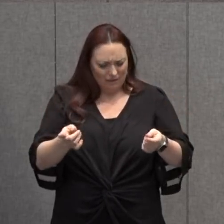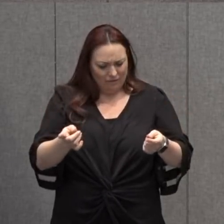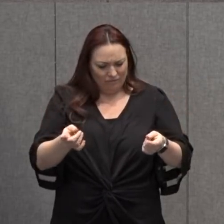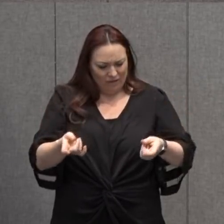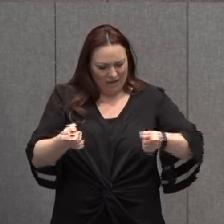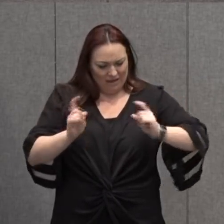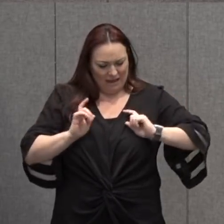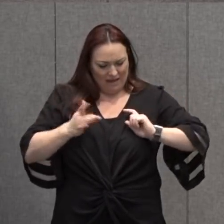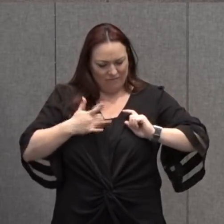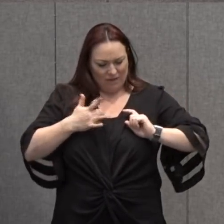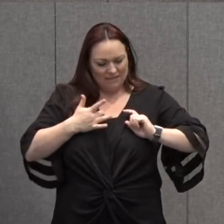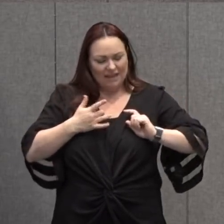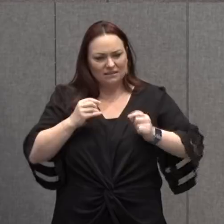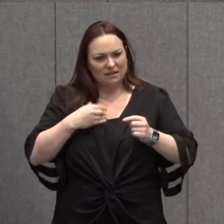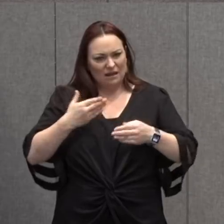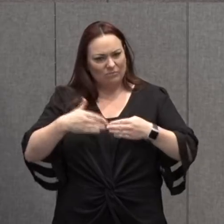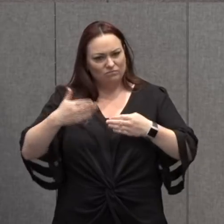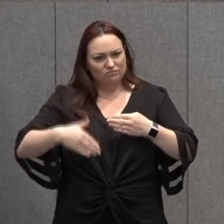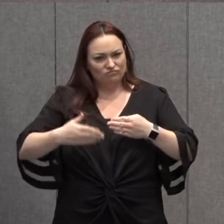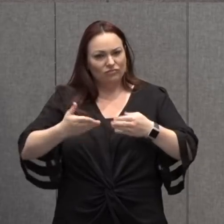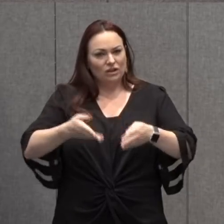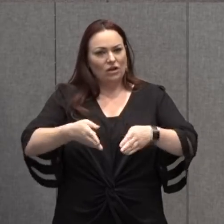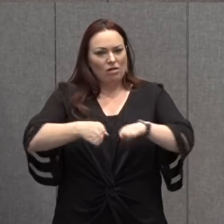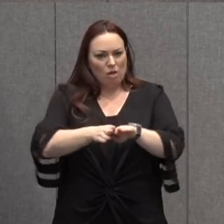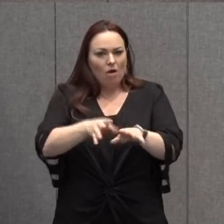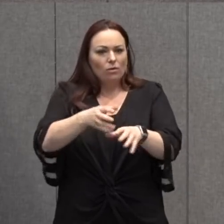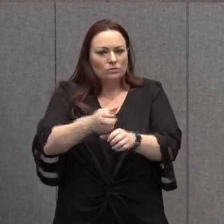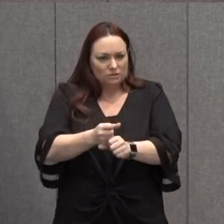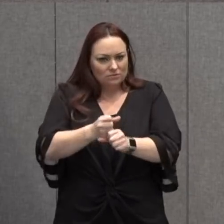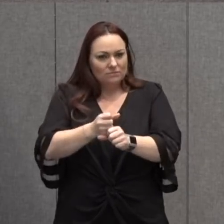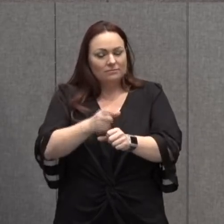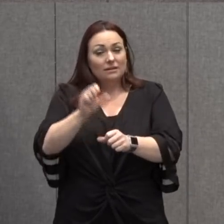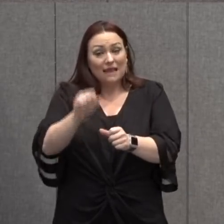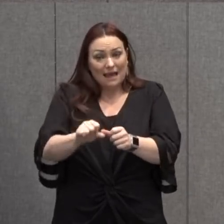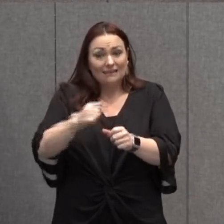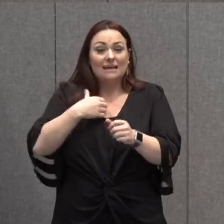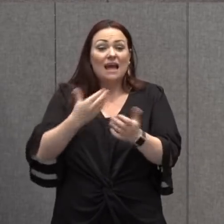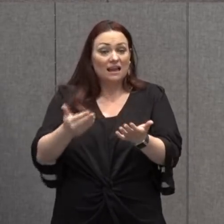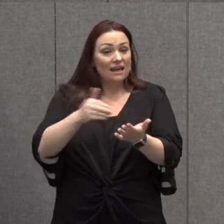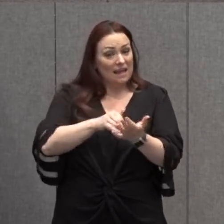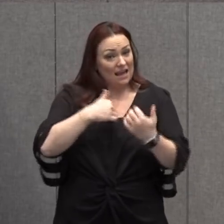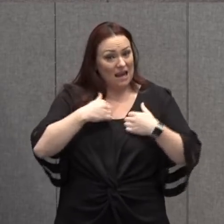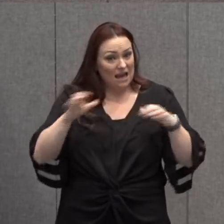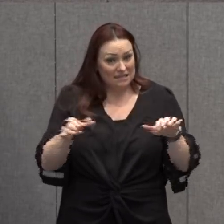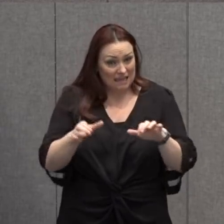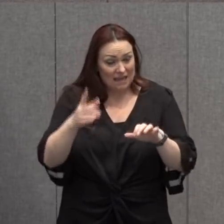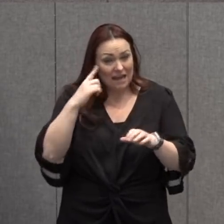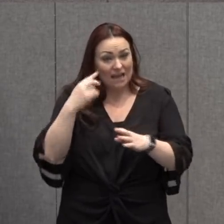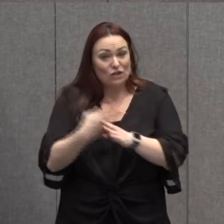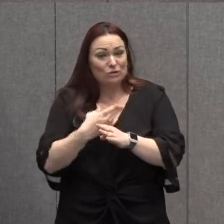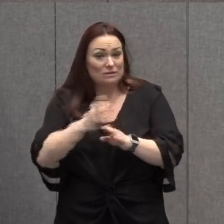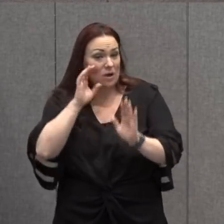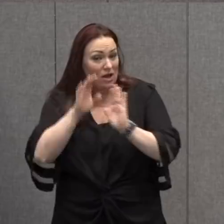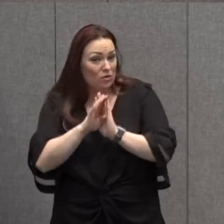And I did, and I used, again, this graphic organizer in my summary to help me scaffold